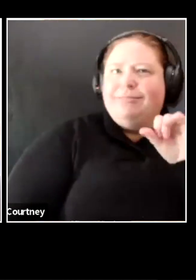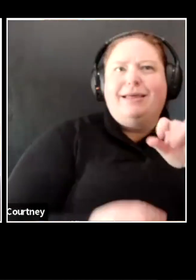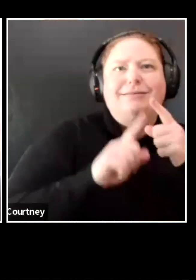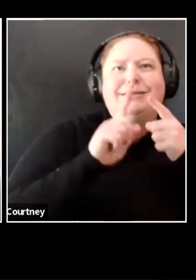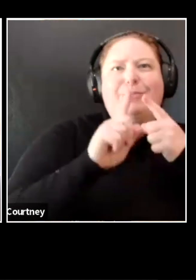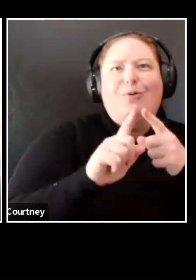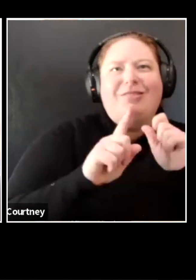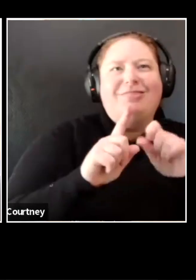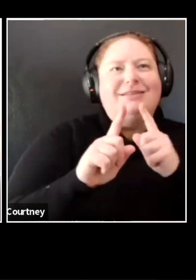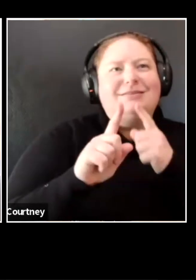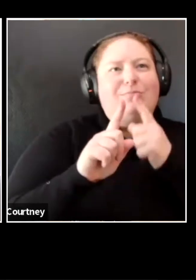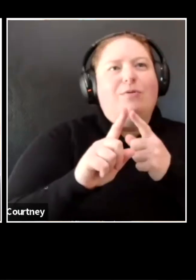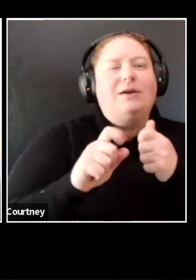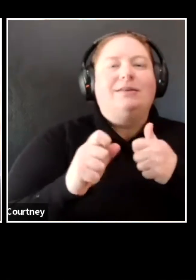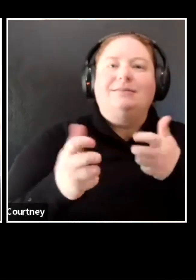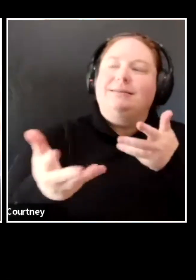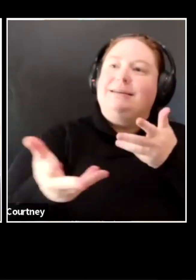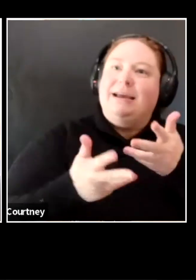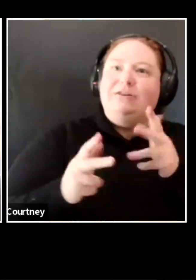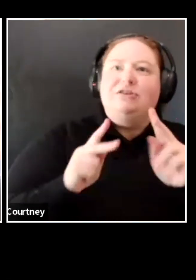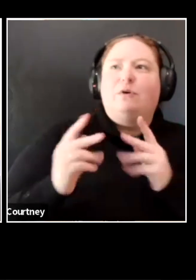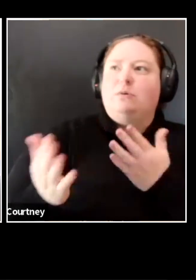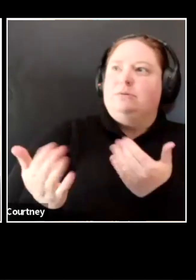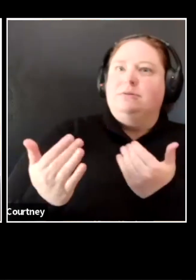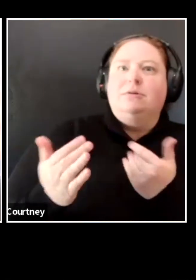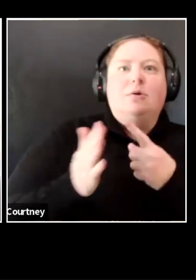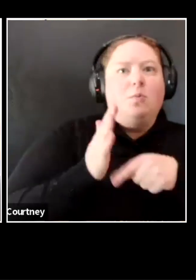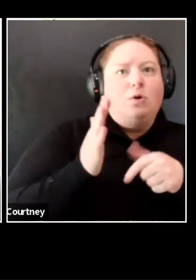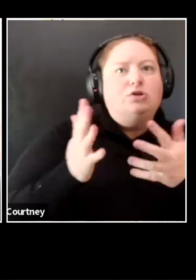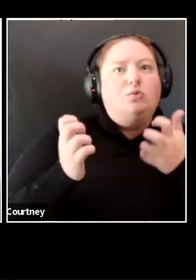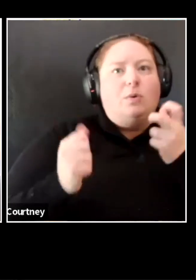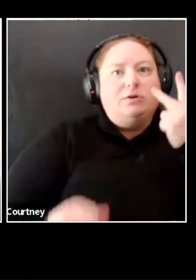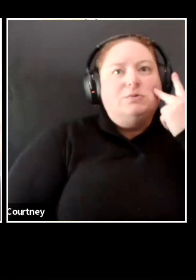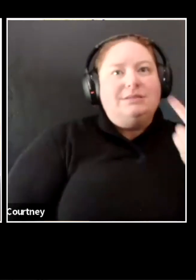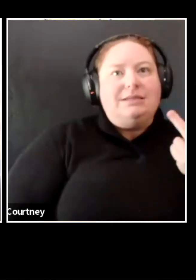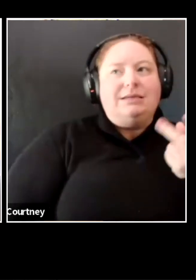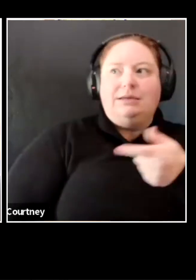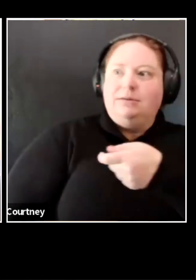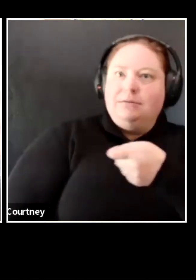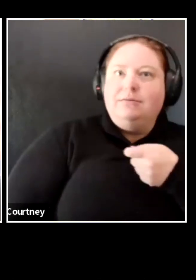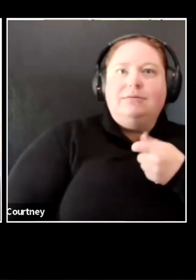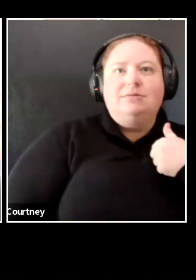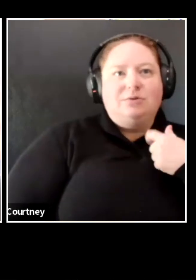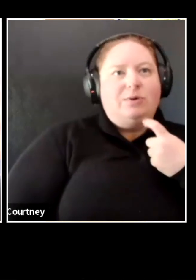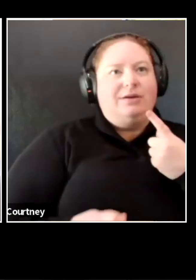in engaging folks and telling us what do you want to see in there so that we can adequately assess,